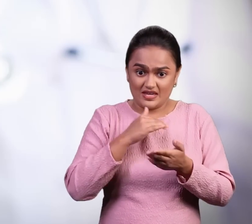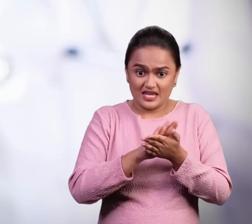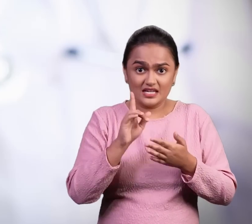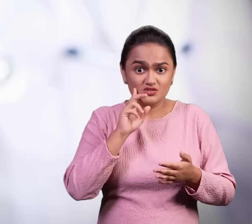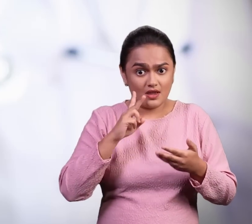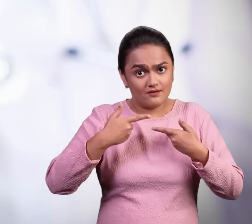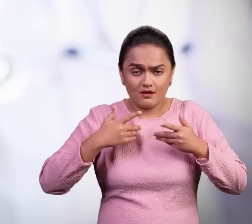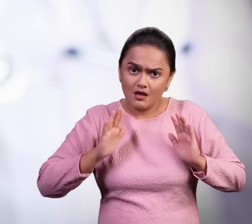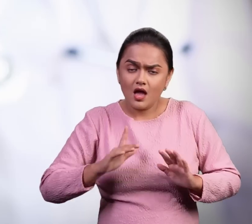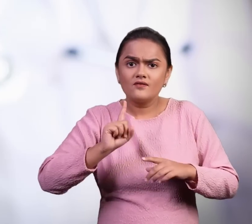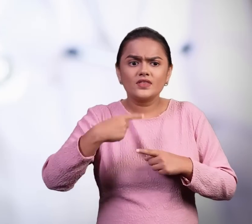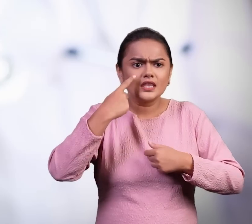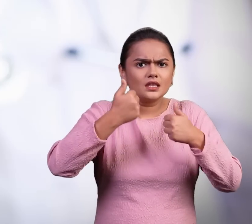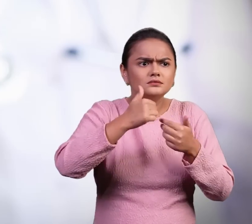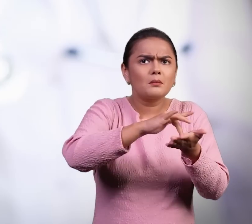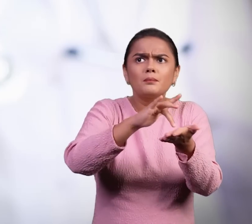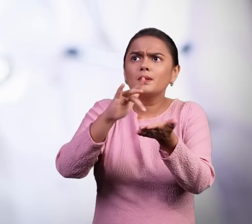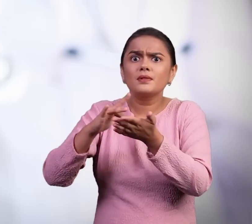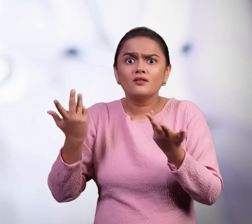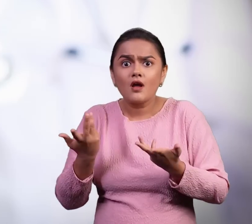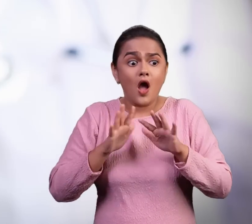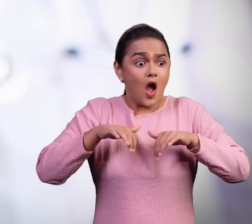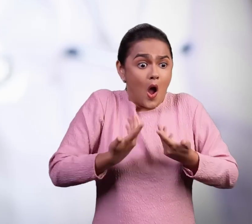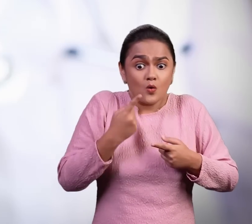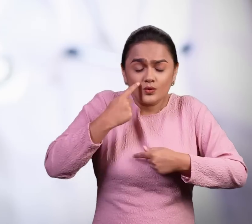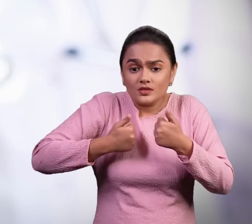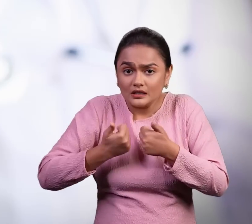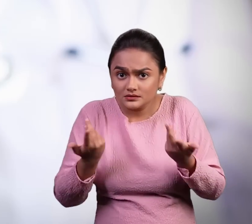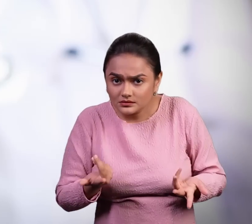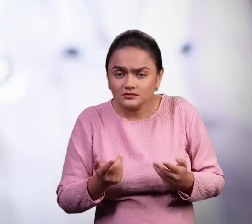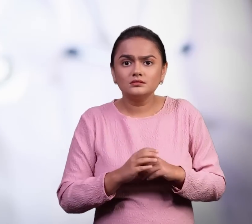the tests needed to detect it,